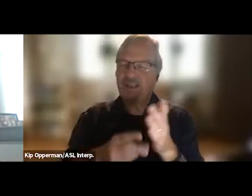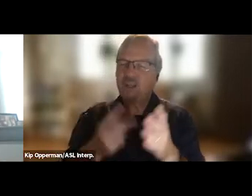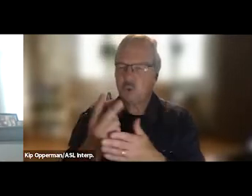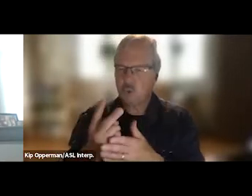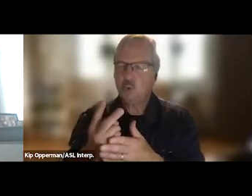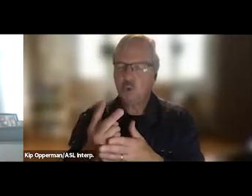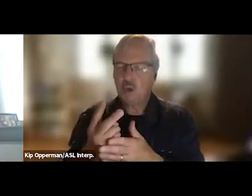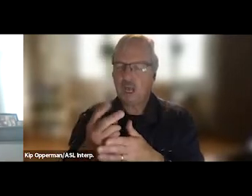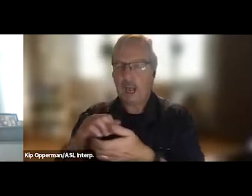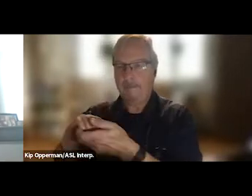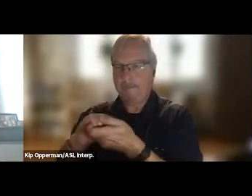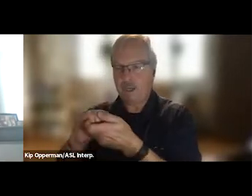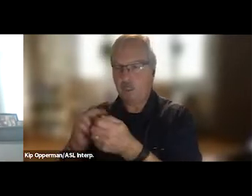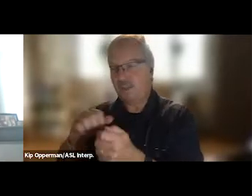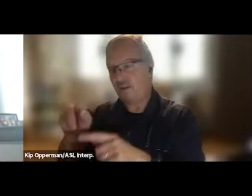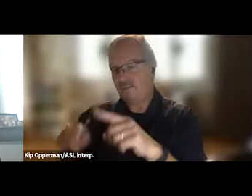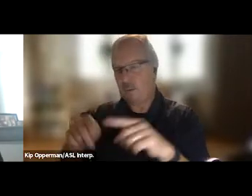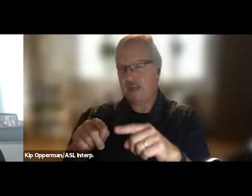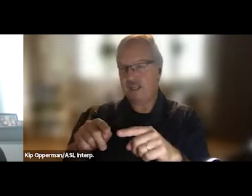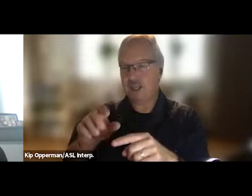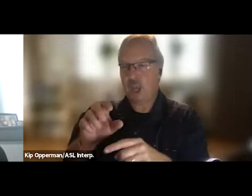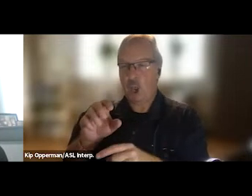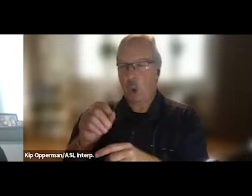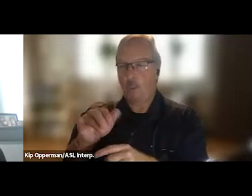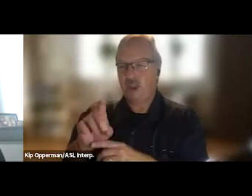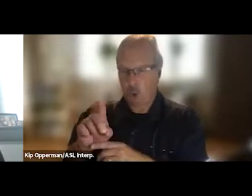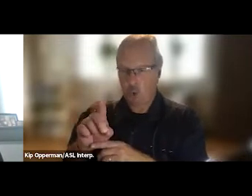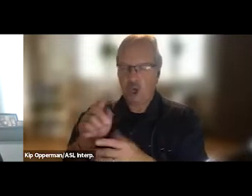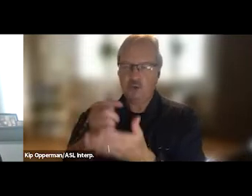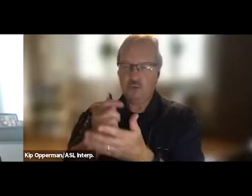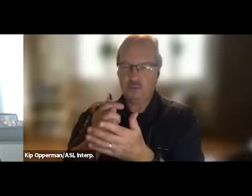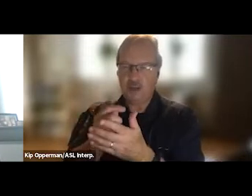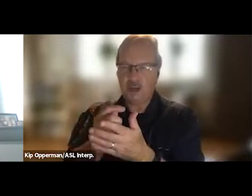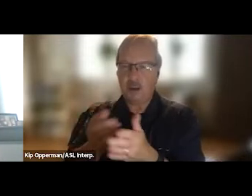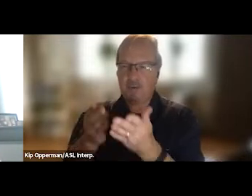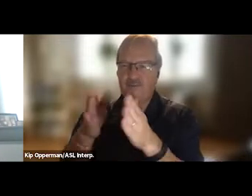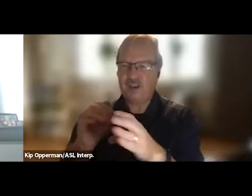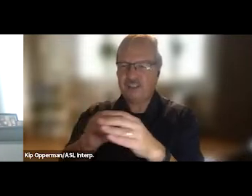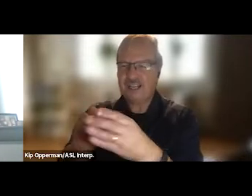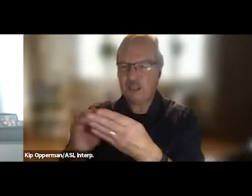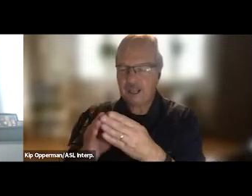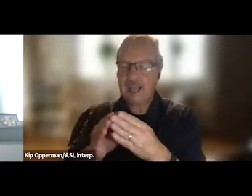with our various opioid treatment program providers in our community, applied for technical assistance on MAT.